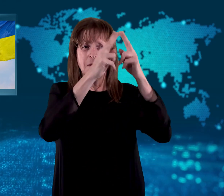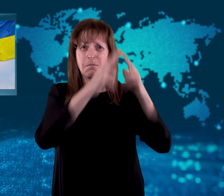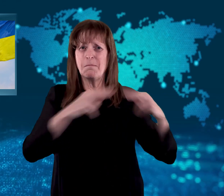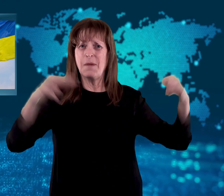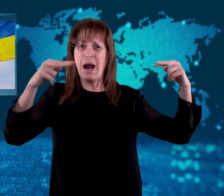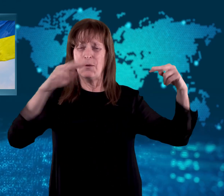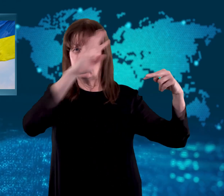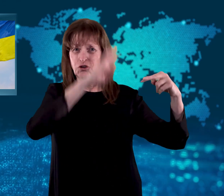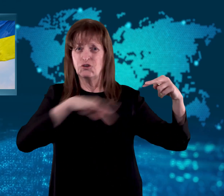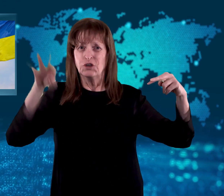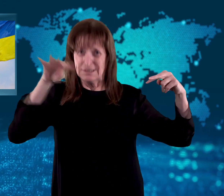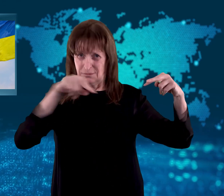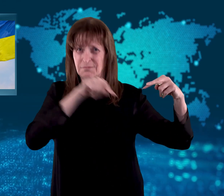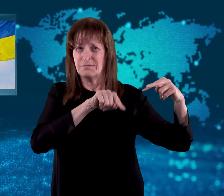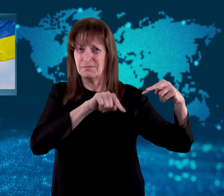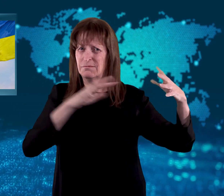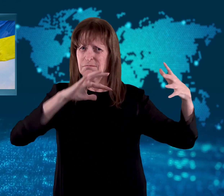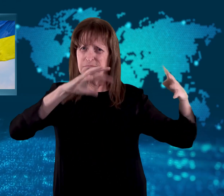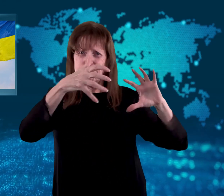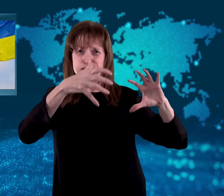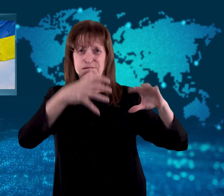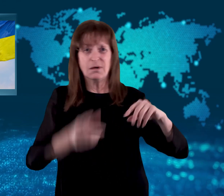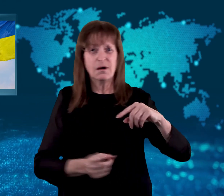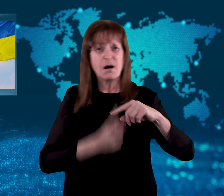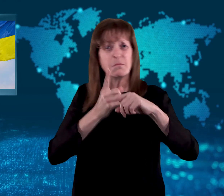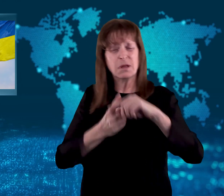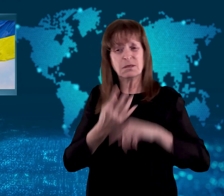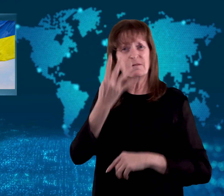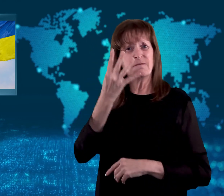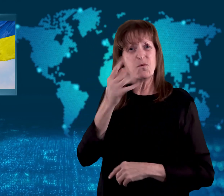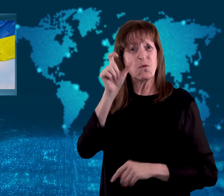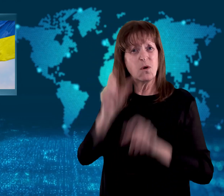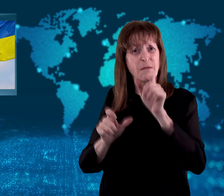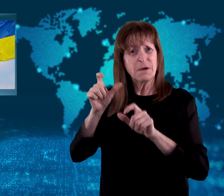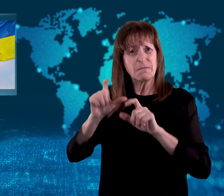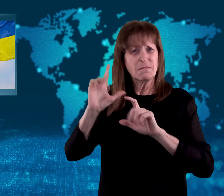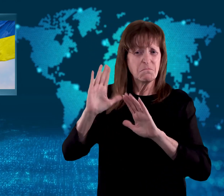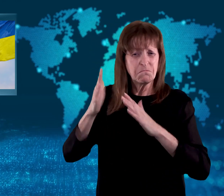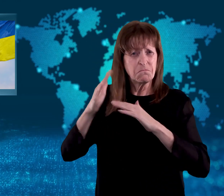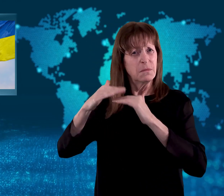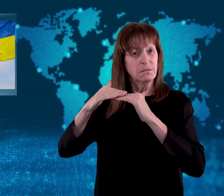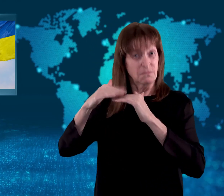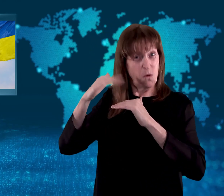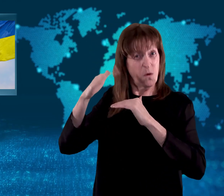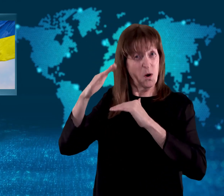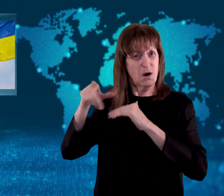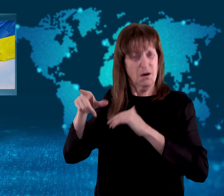and at least four people have been killed.